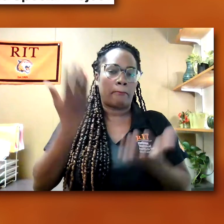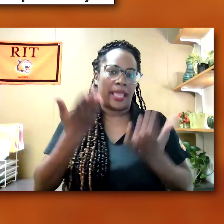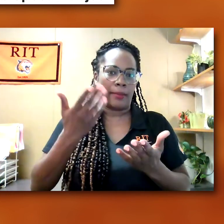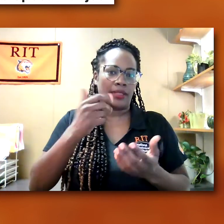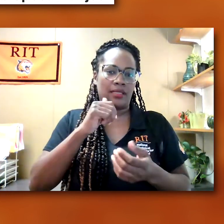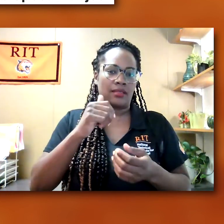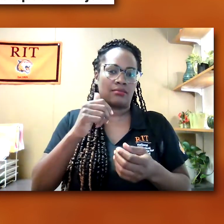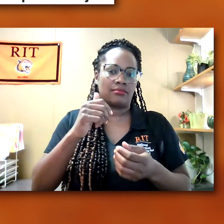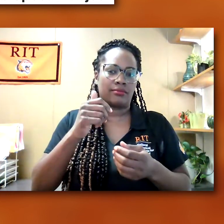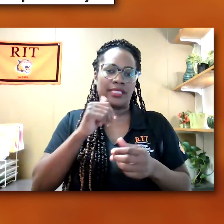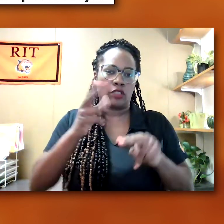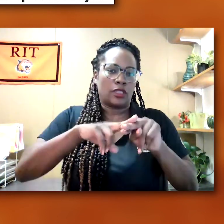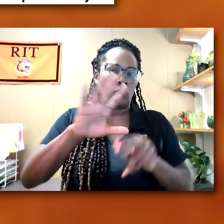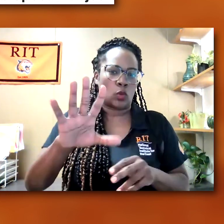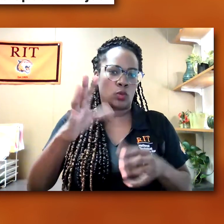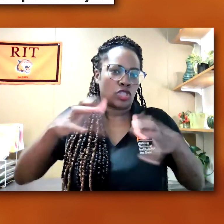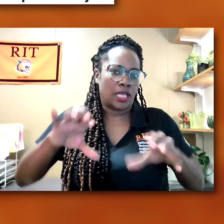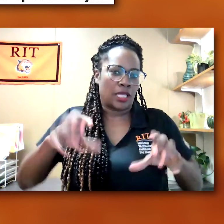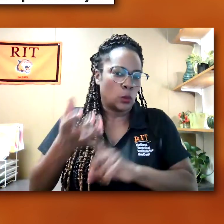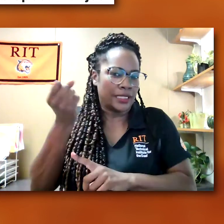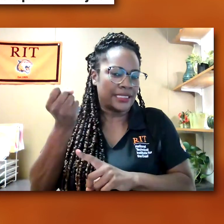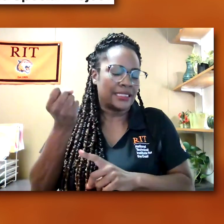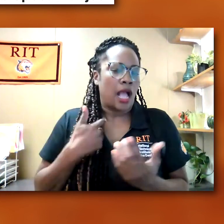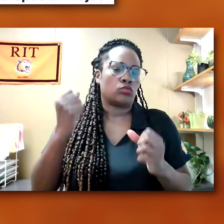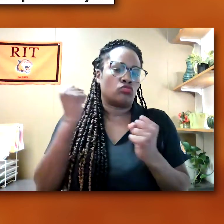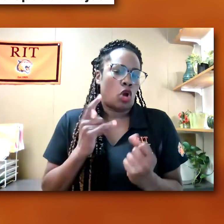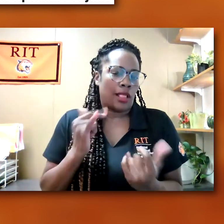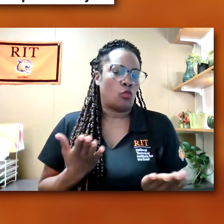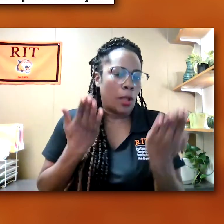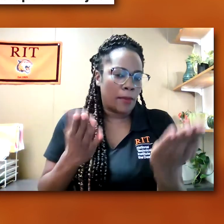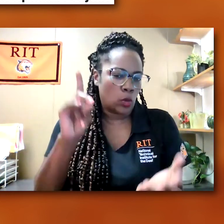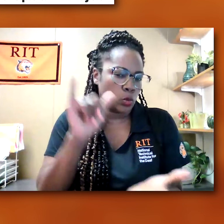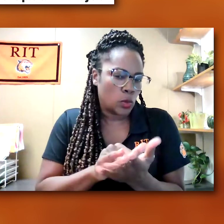before you drop it, so that we can get an explanation, and that'll increase your chances of winning,